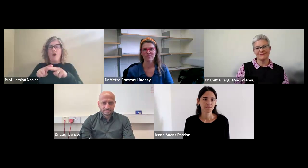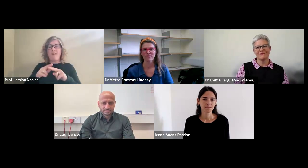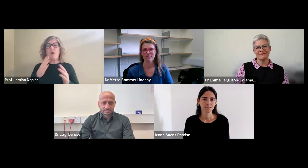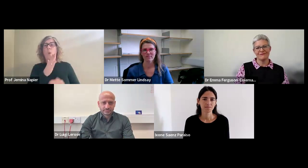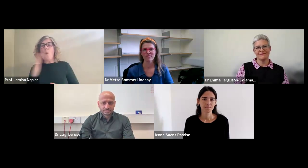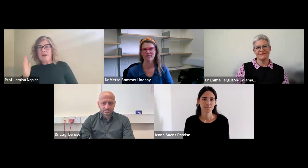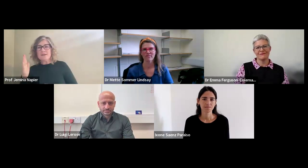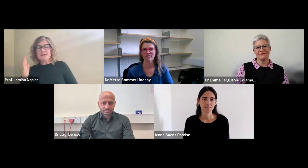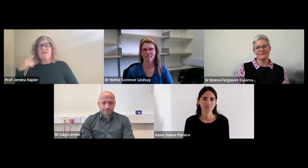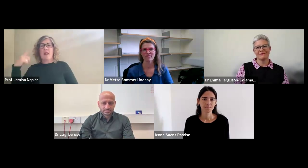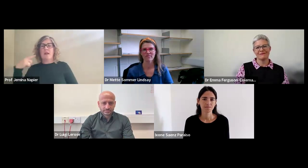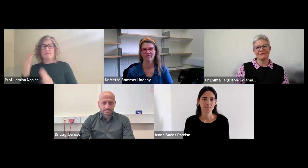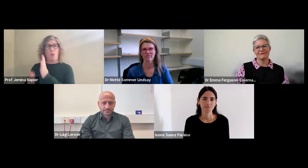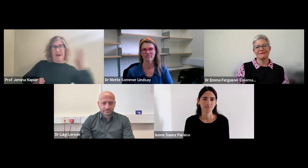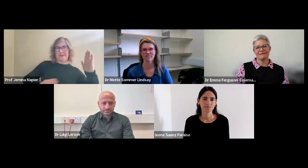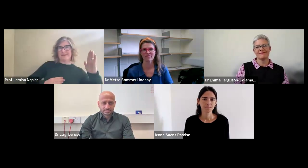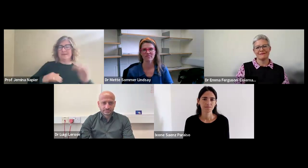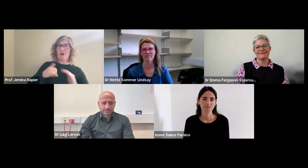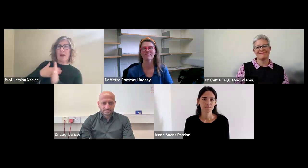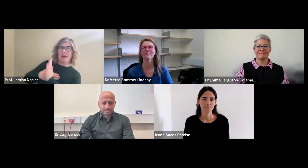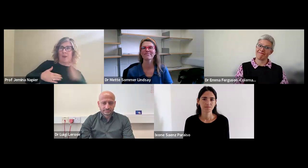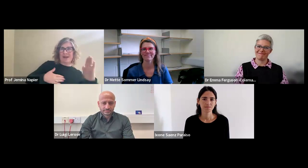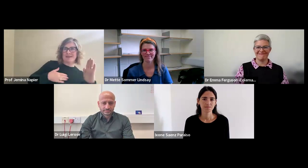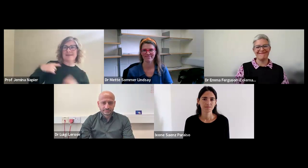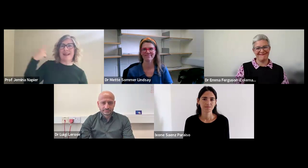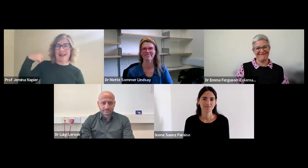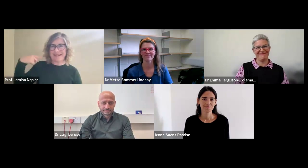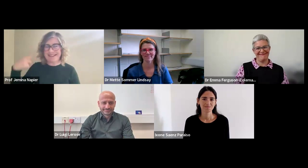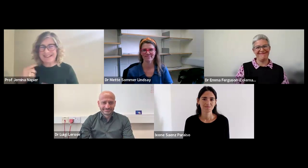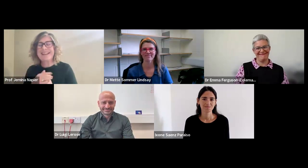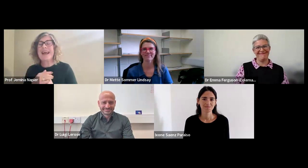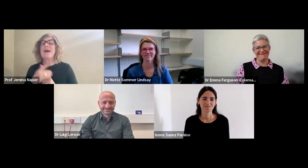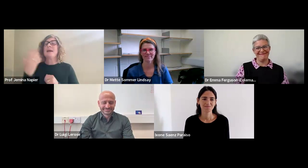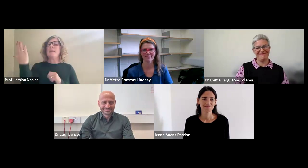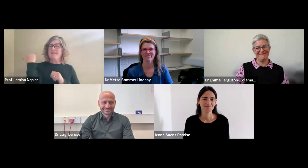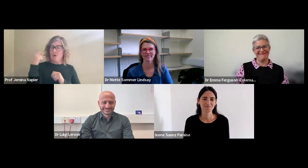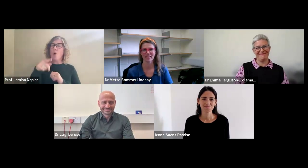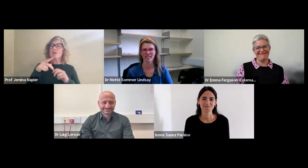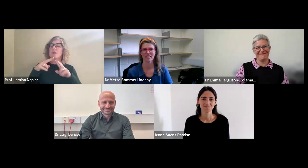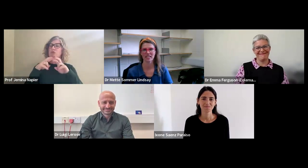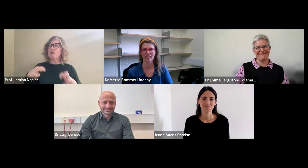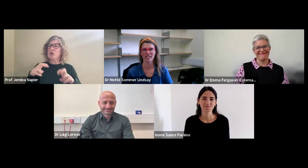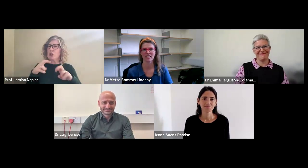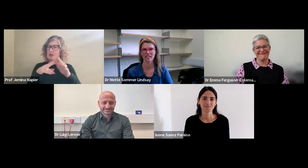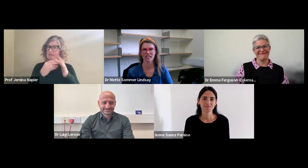now at the University of West London (sorry, west is that way isn't it?) yes the West of London. She